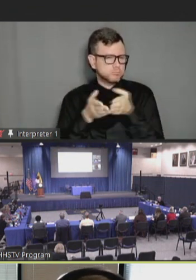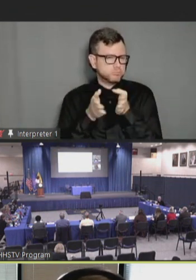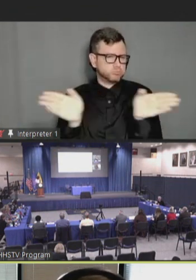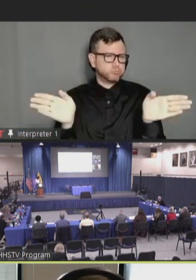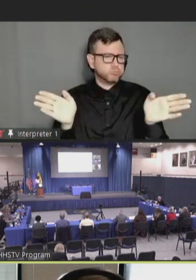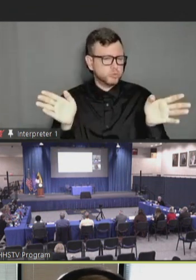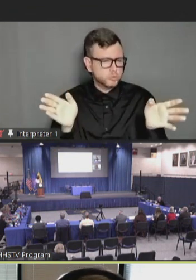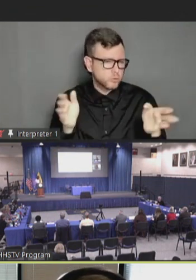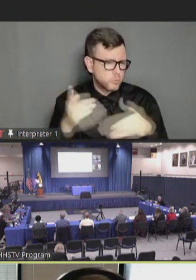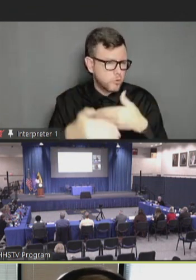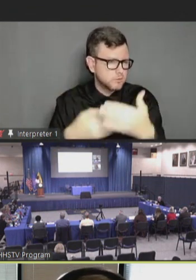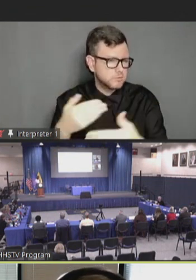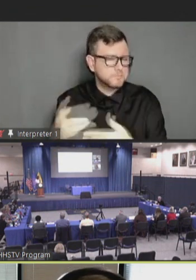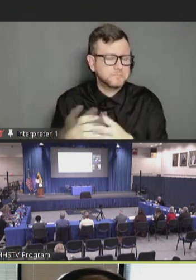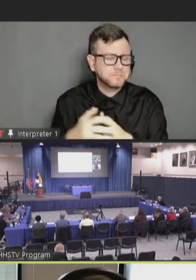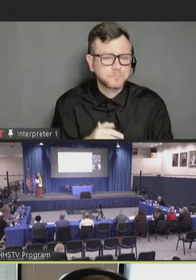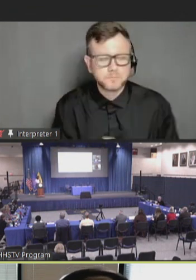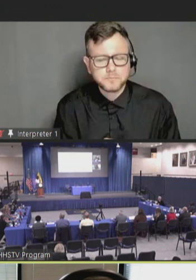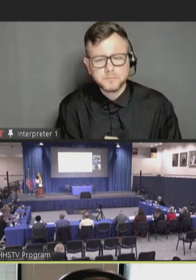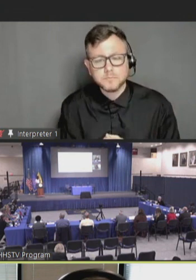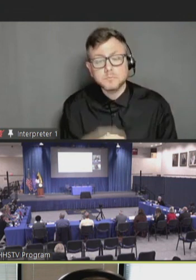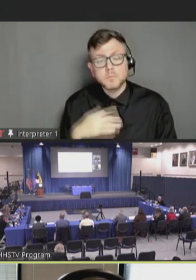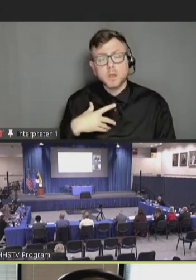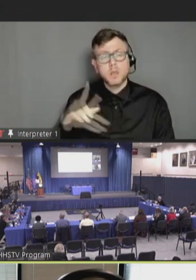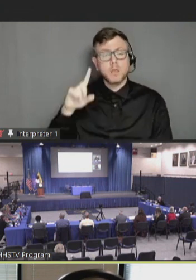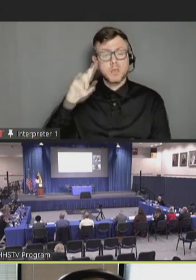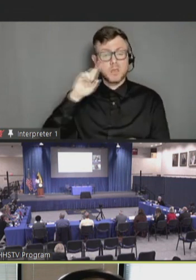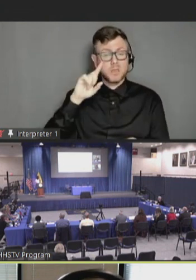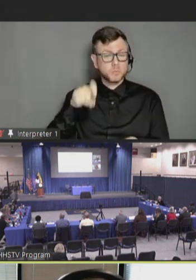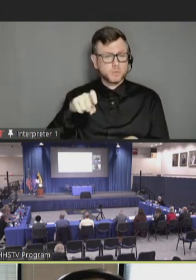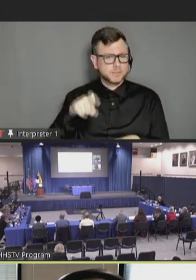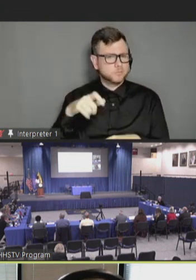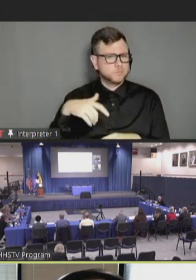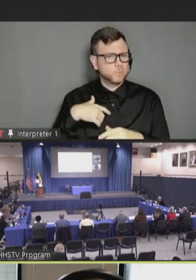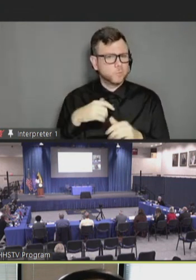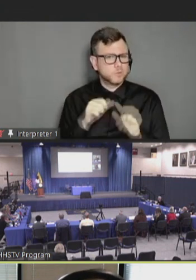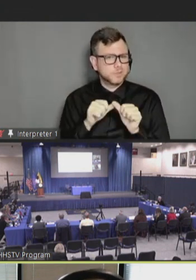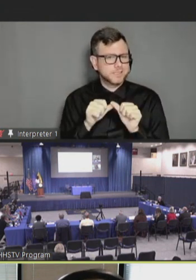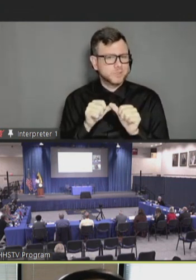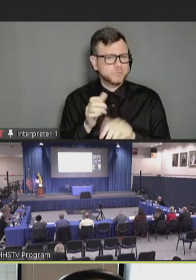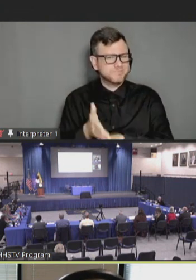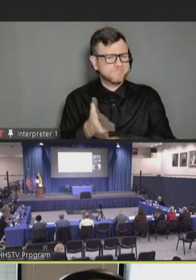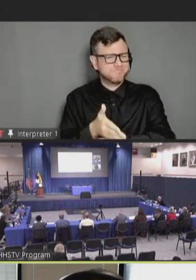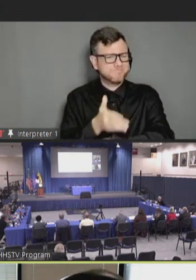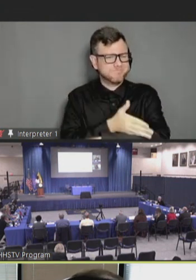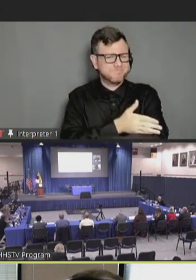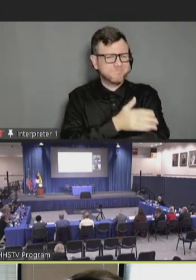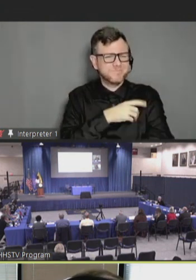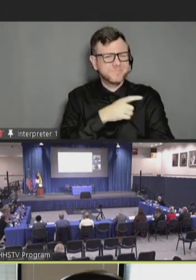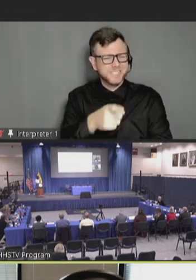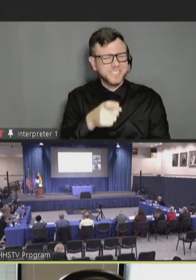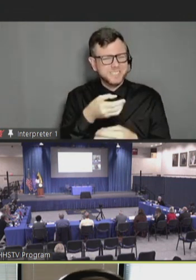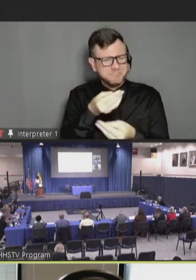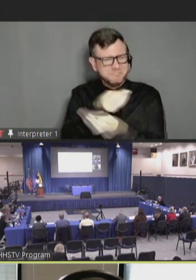But I think we need to continue to sort of do a better job with doing that.